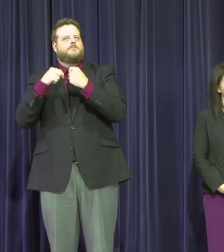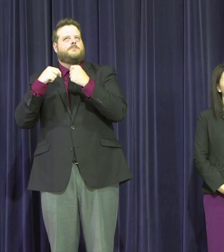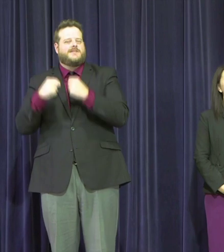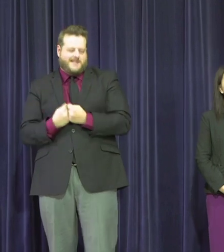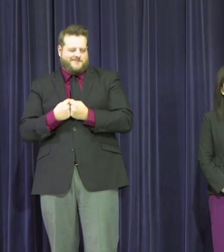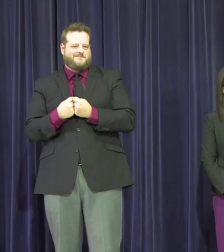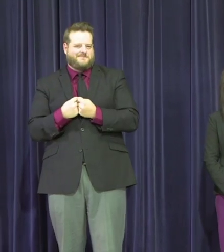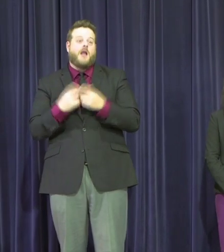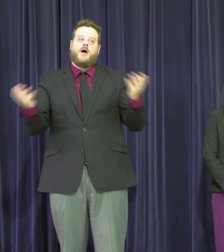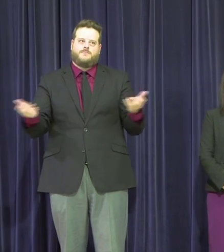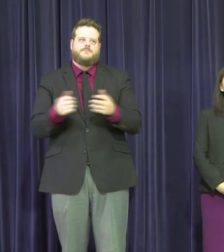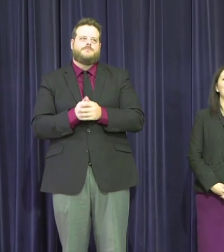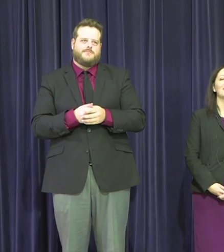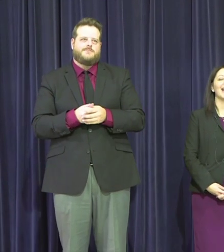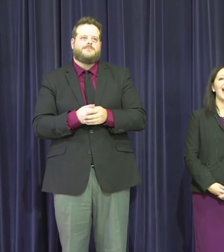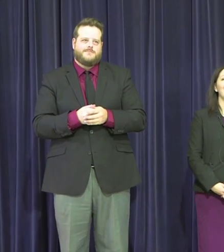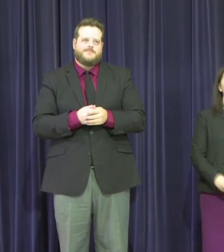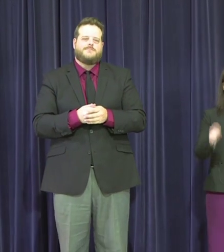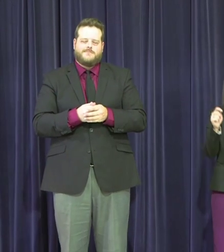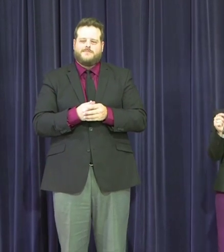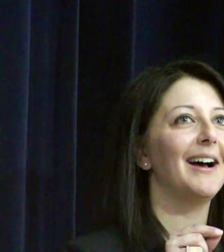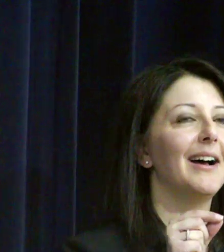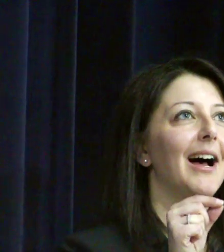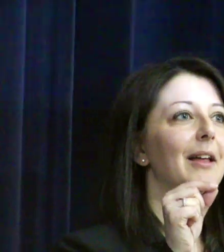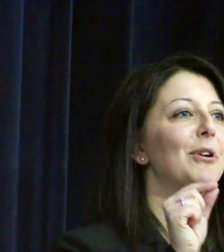A lot.